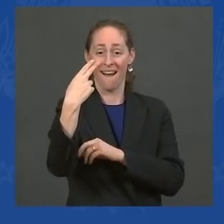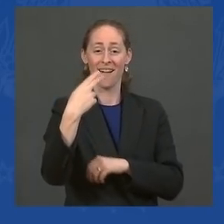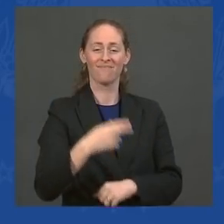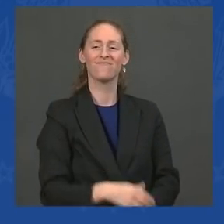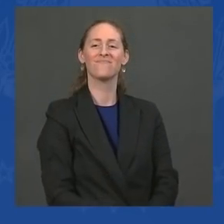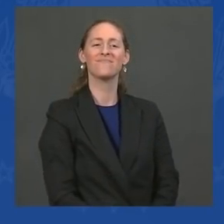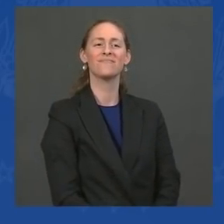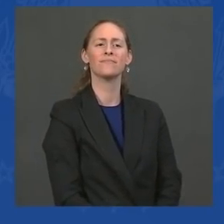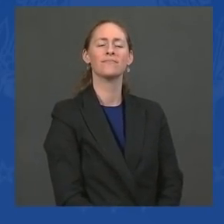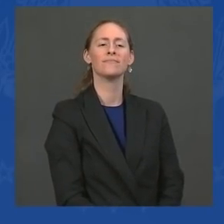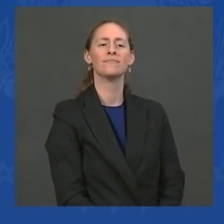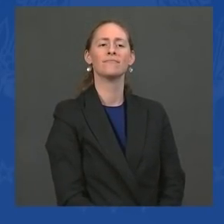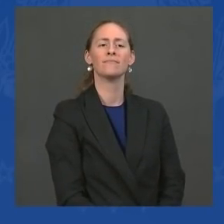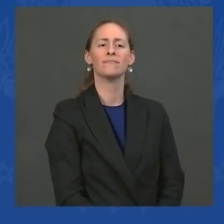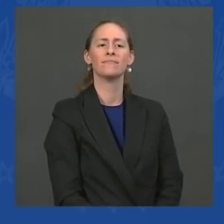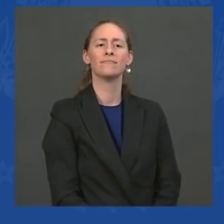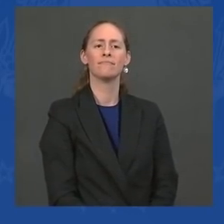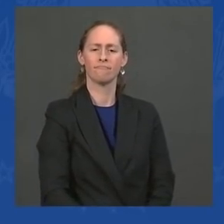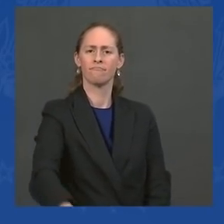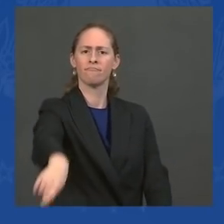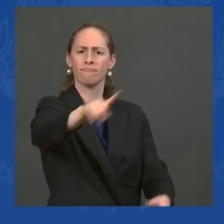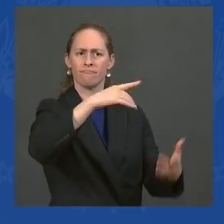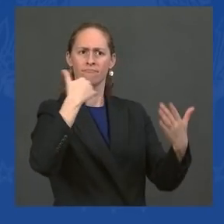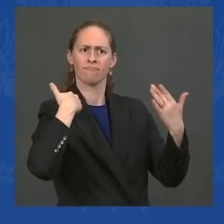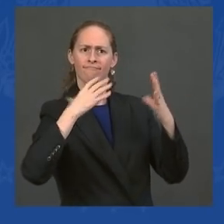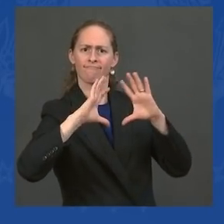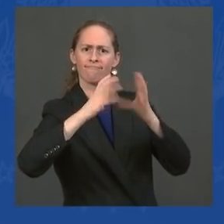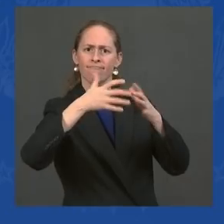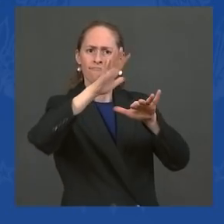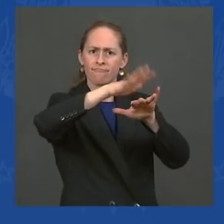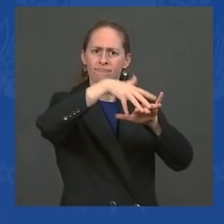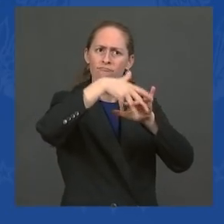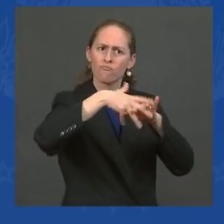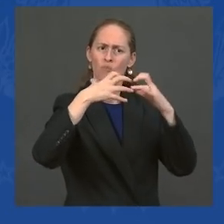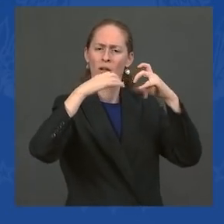and a place of healing -- as was spoken by the Secretary; a place of reverence;